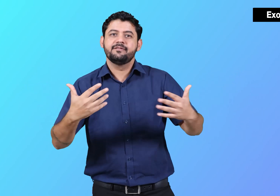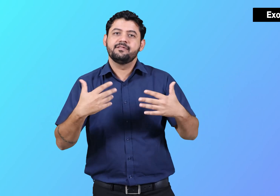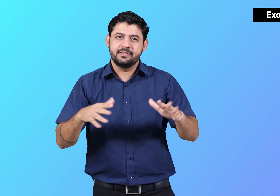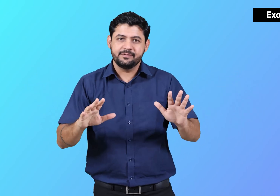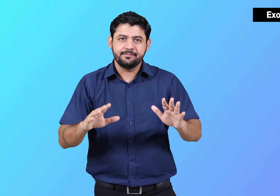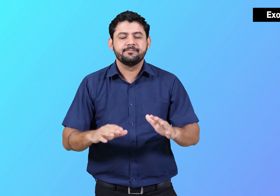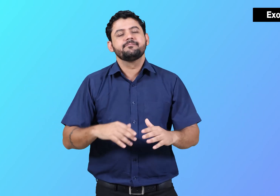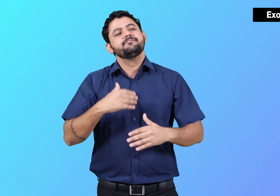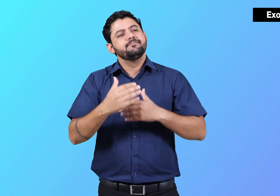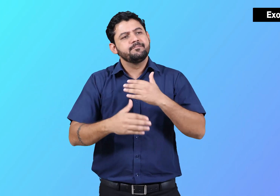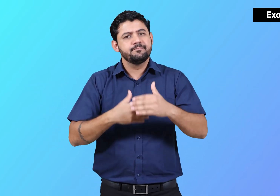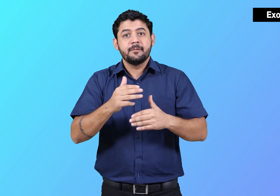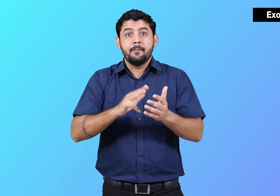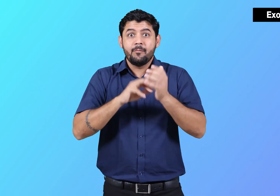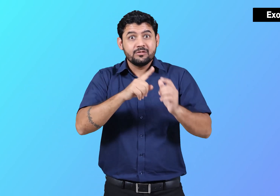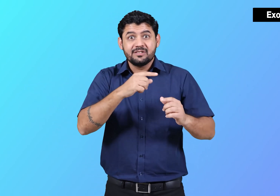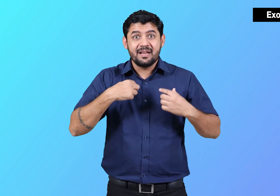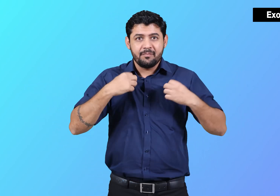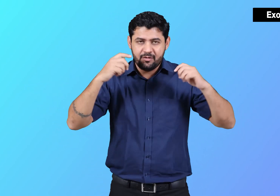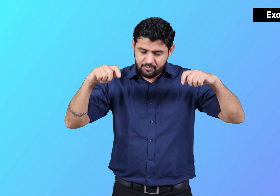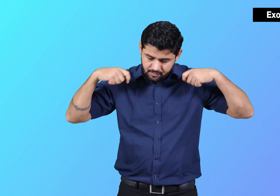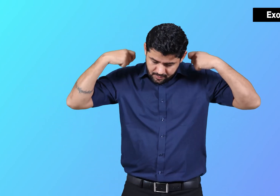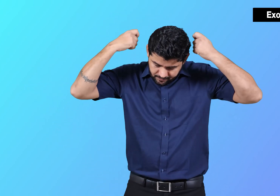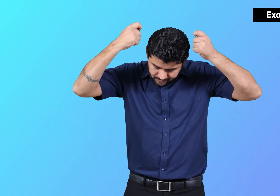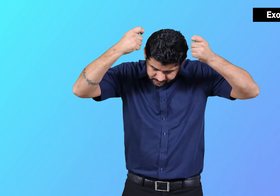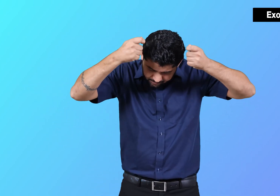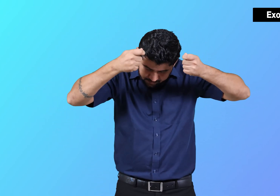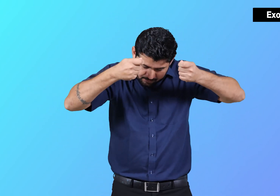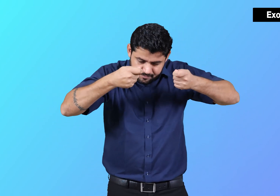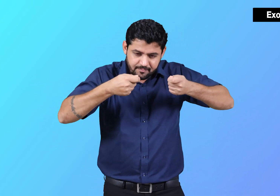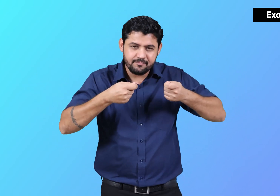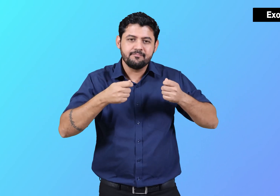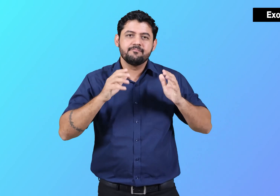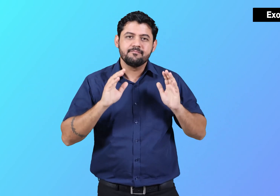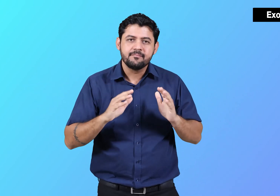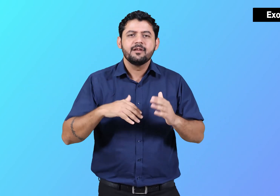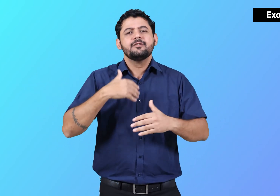When Moses finished speaking to the people, he put a covering over his face.